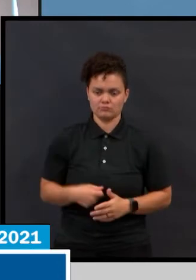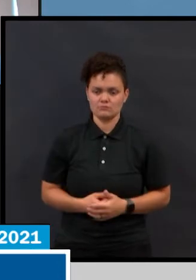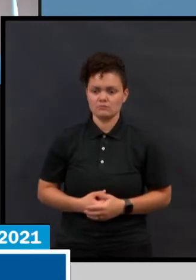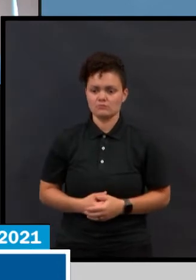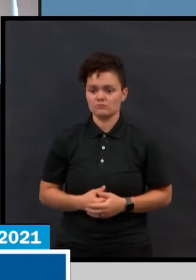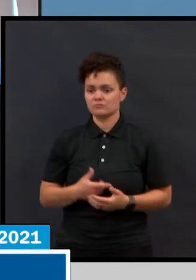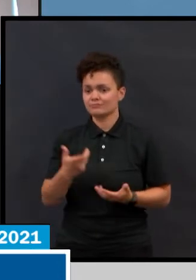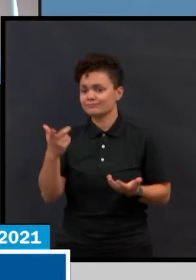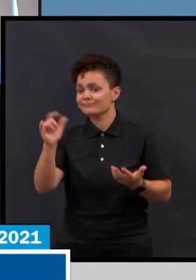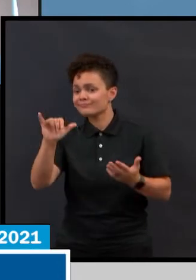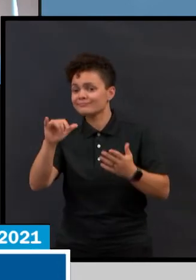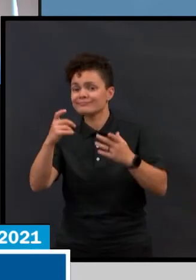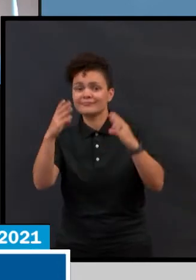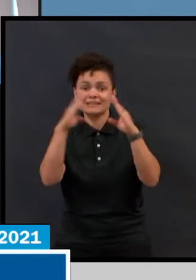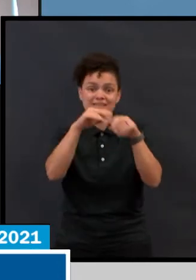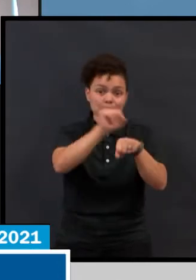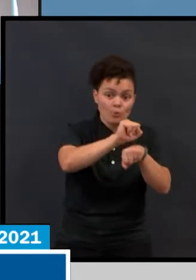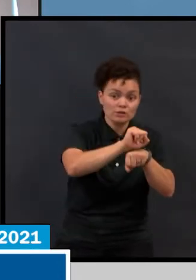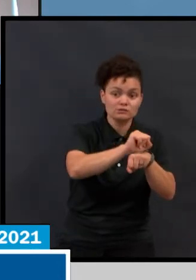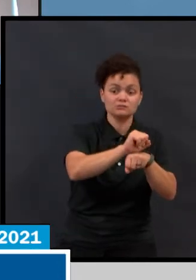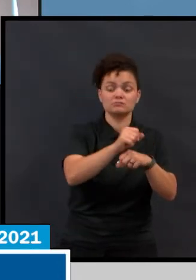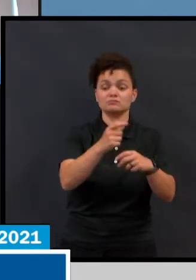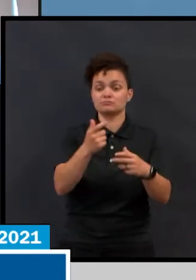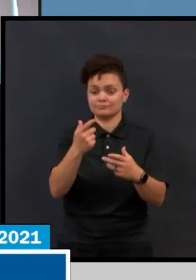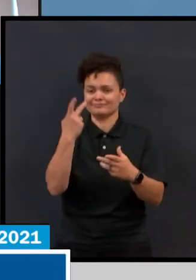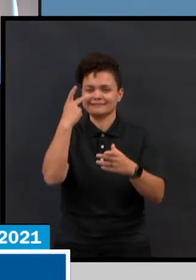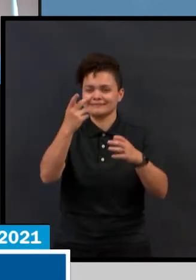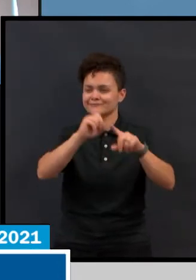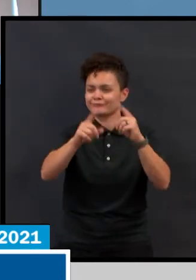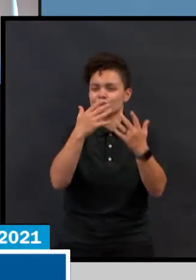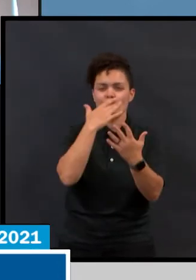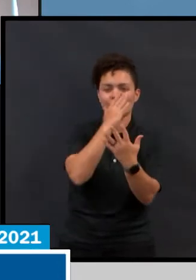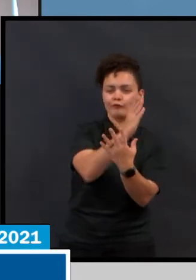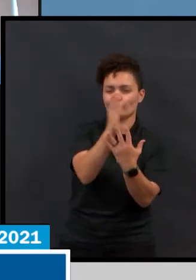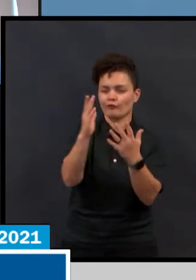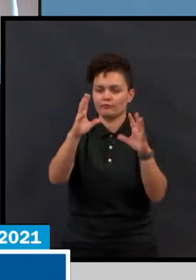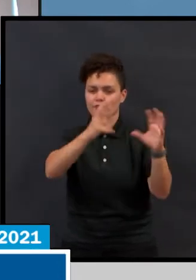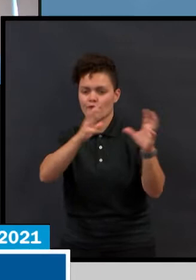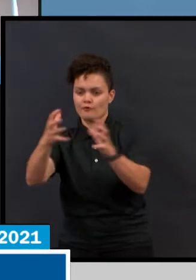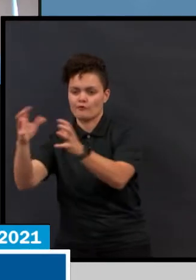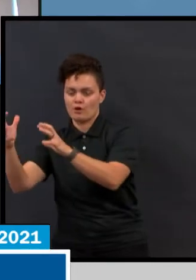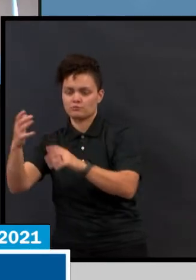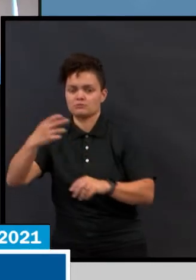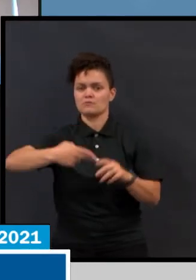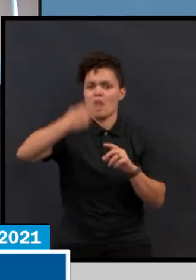that category high-risk occupations are those providing health care and high-risk settings